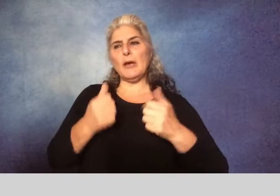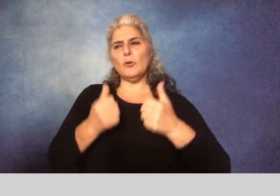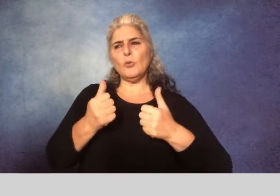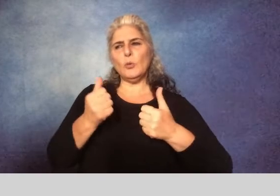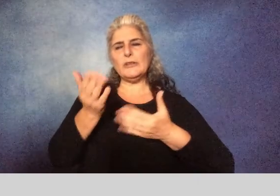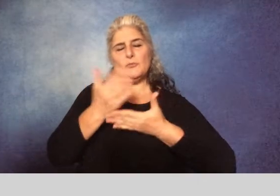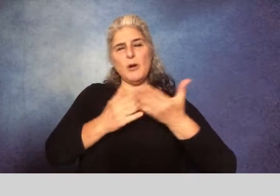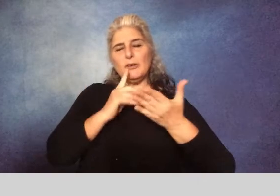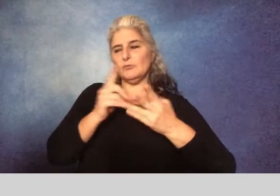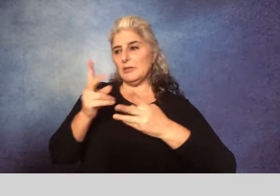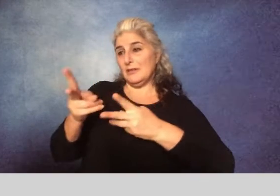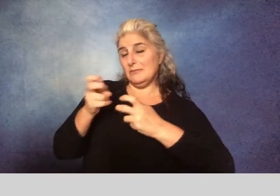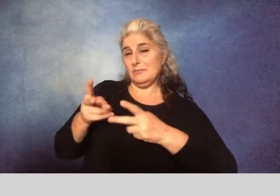and extracts the most important features.